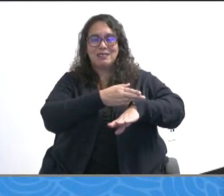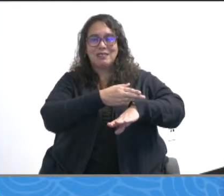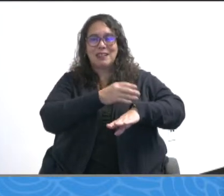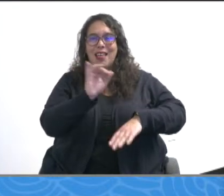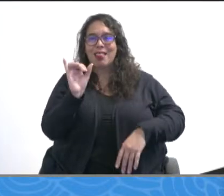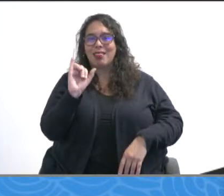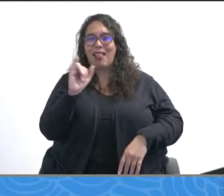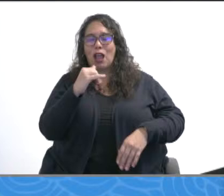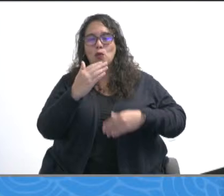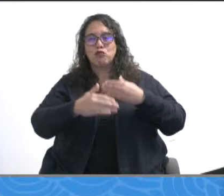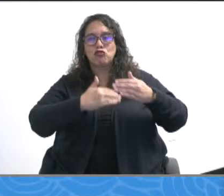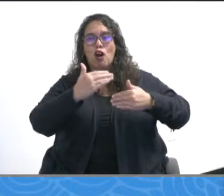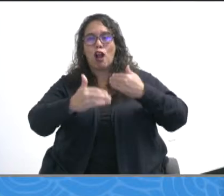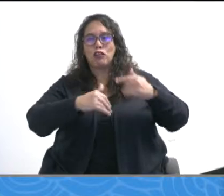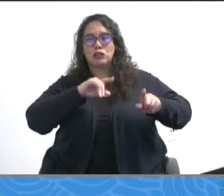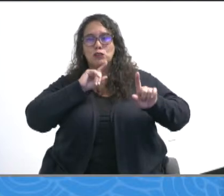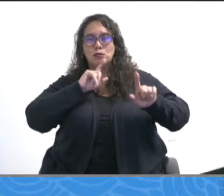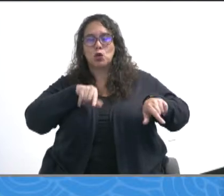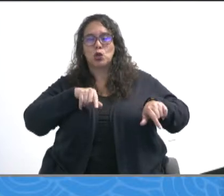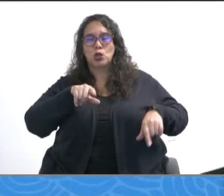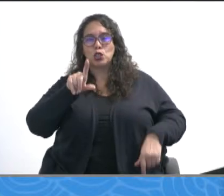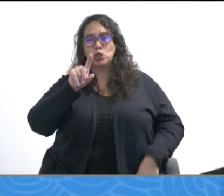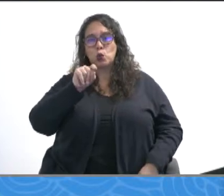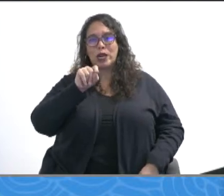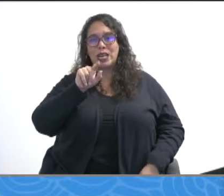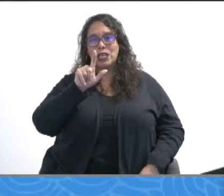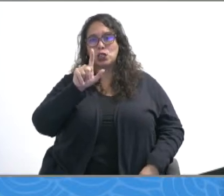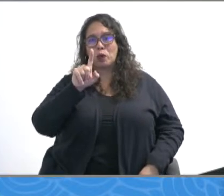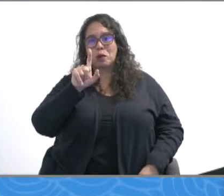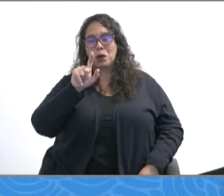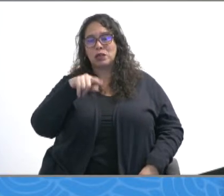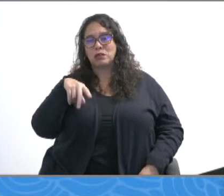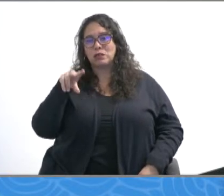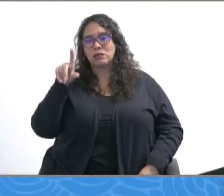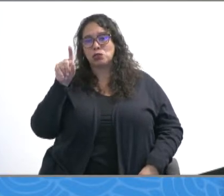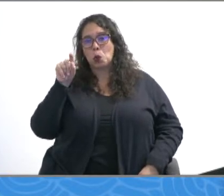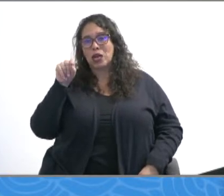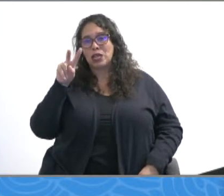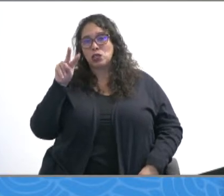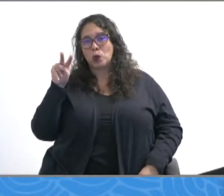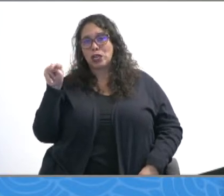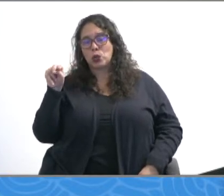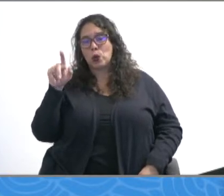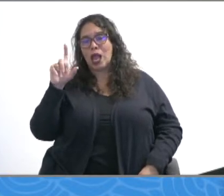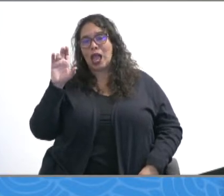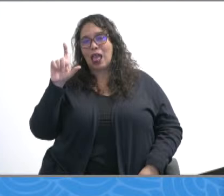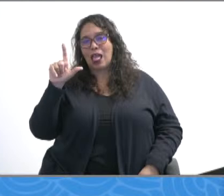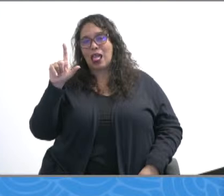for the 2021-'22 LCAP. This is a new requirement,